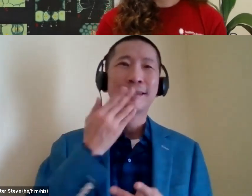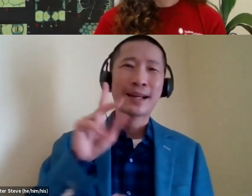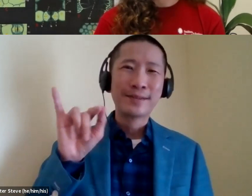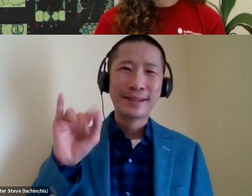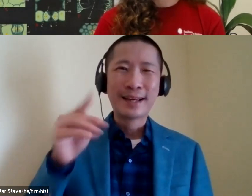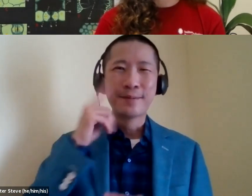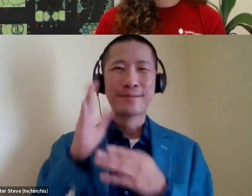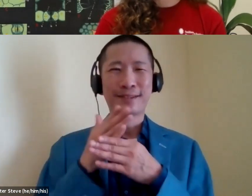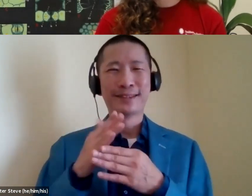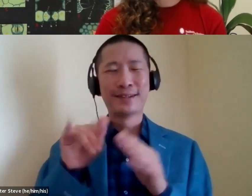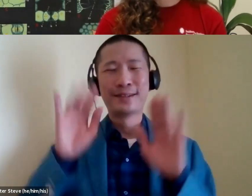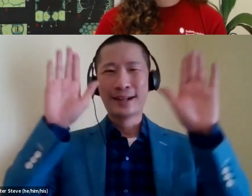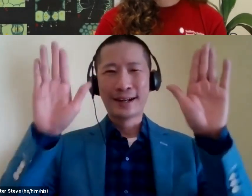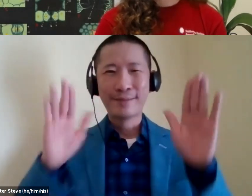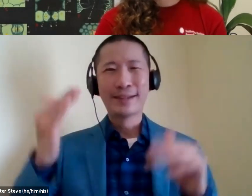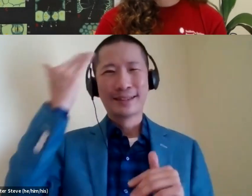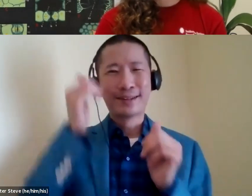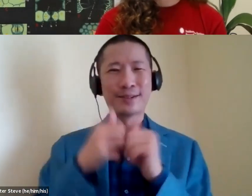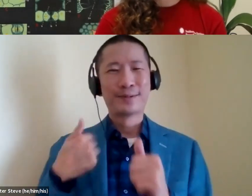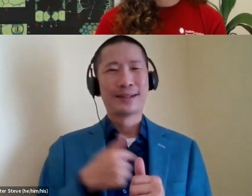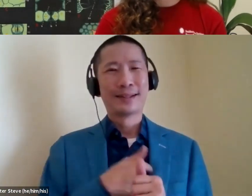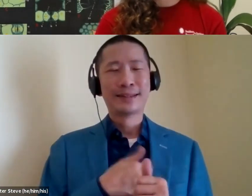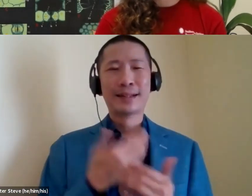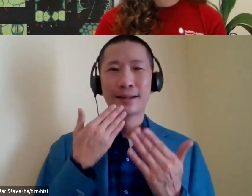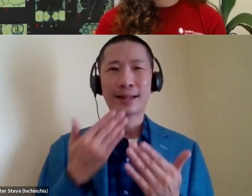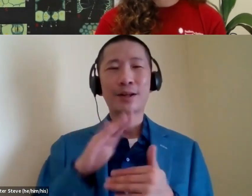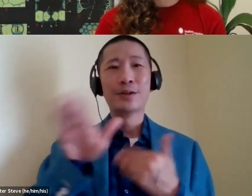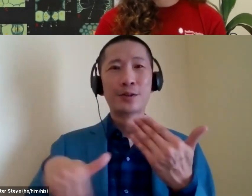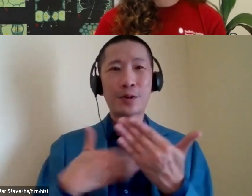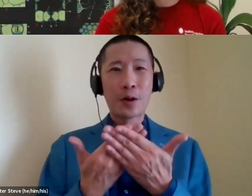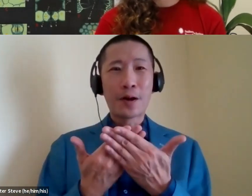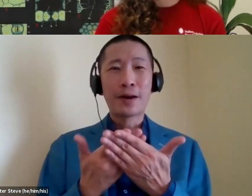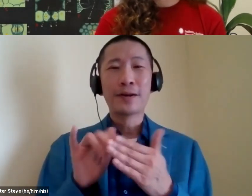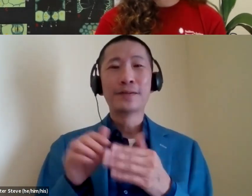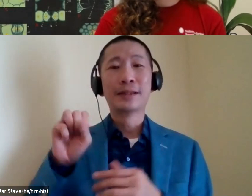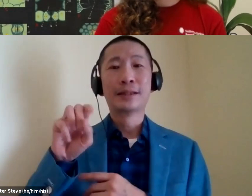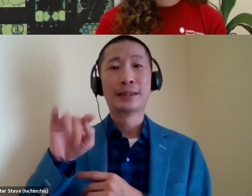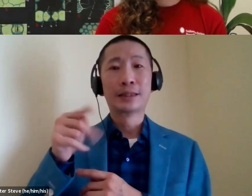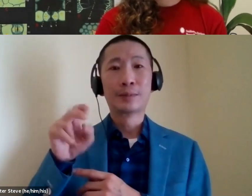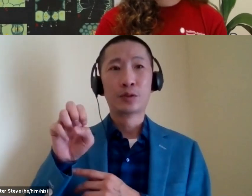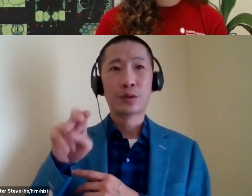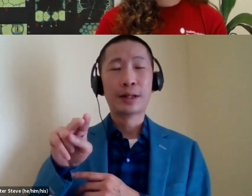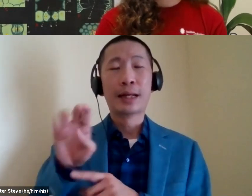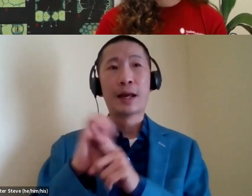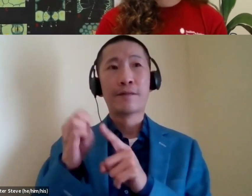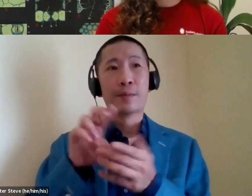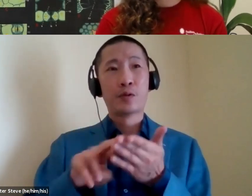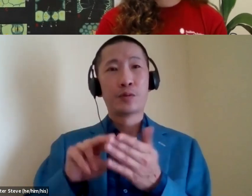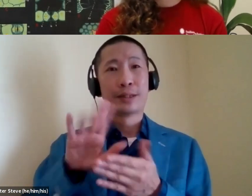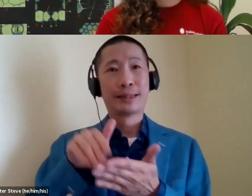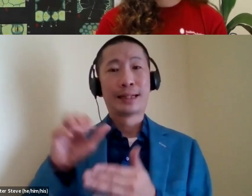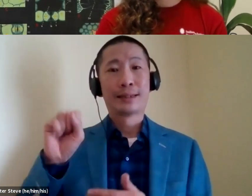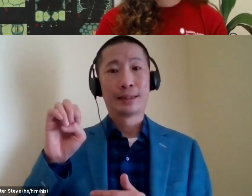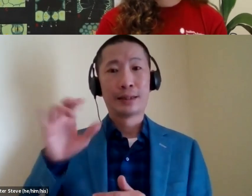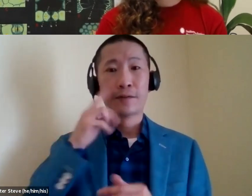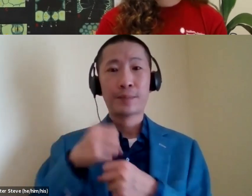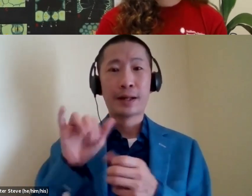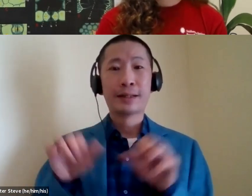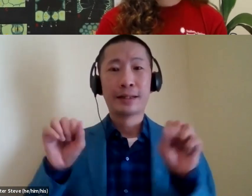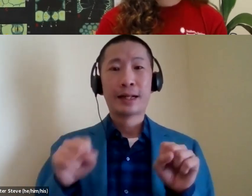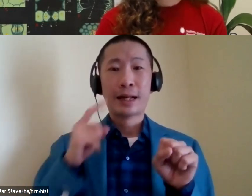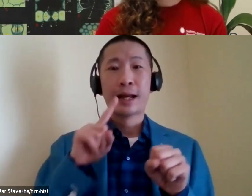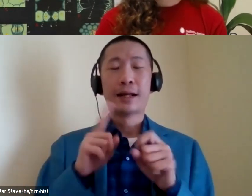Johanna (she/her) - AACPL: sharing your amazing knowledge with us, and thank you to all of the Smithsonian Environmental Research Center for making all of this possible and for such an amazing program.